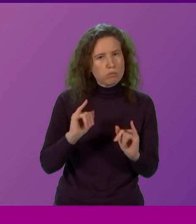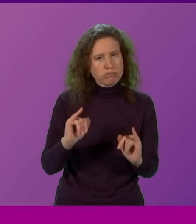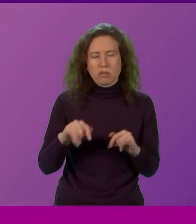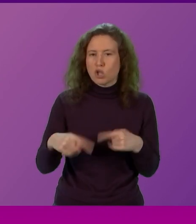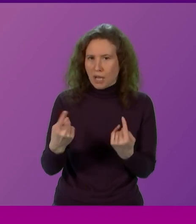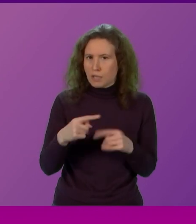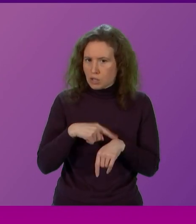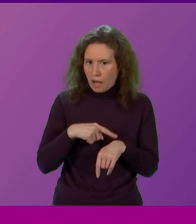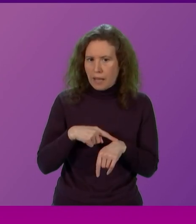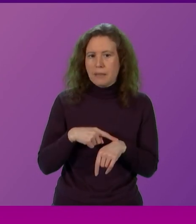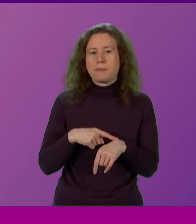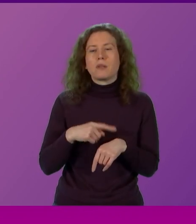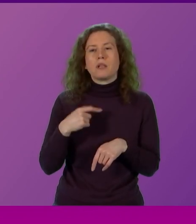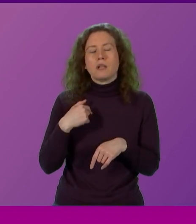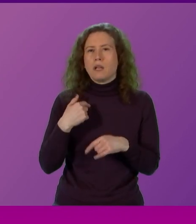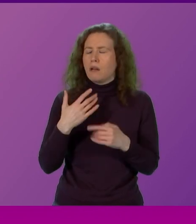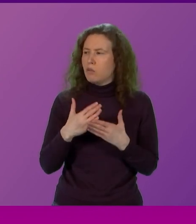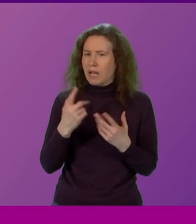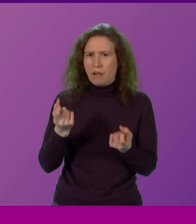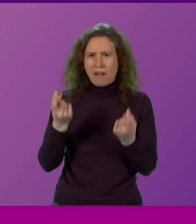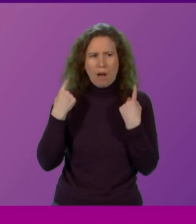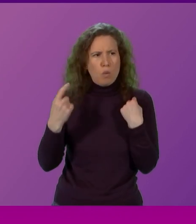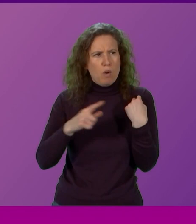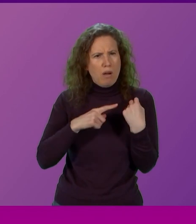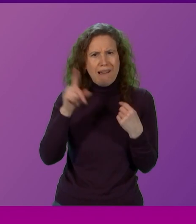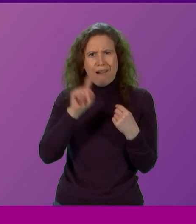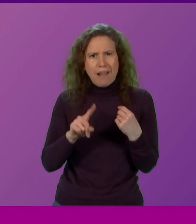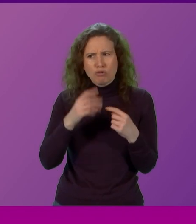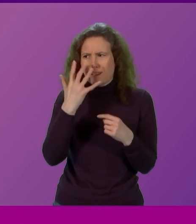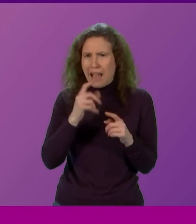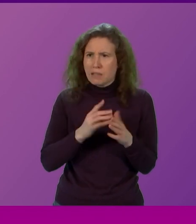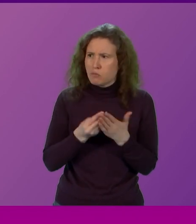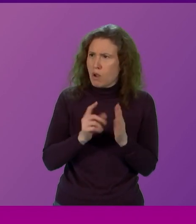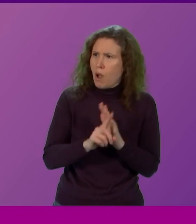They will be rightly baffled as to why their energy bills are set to go up, despite energy prices falling.